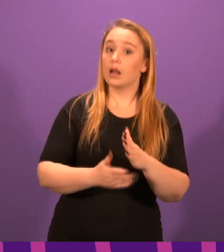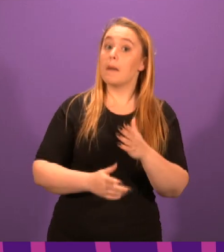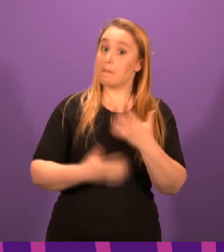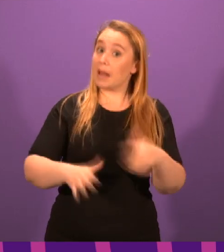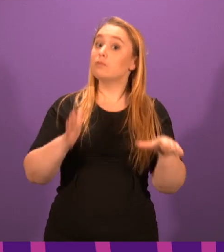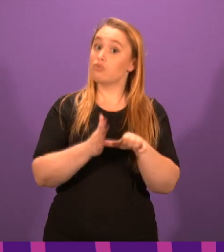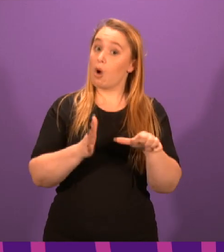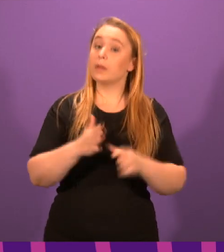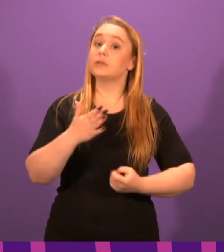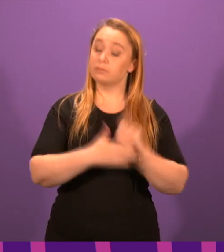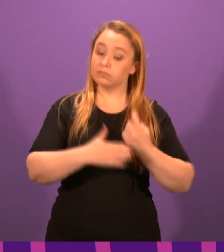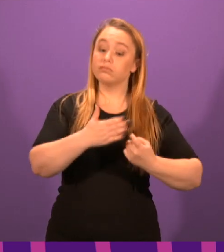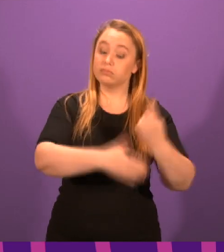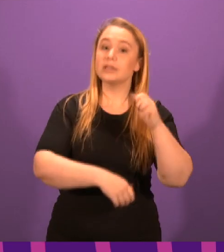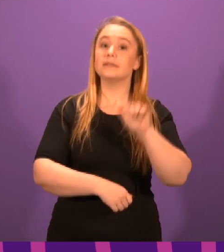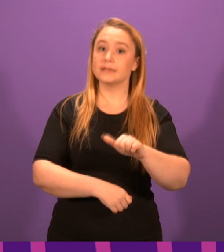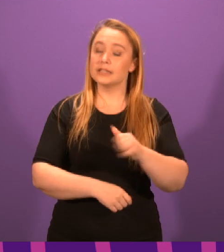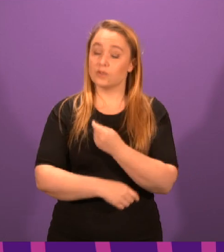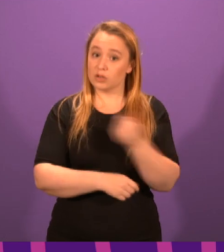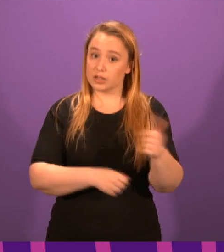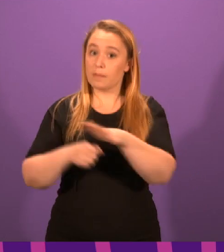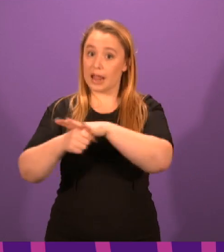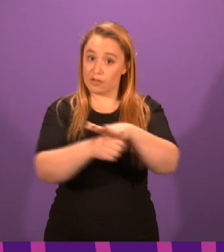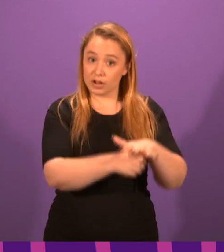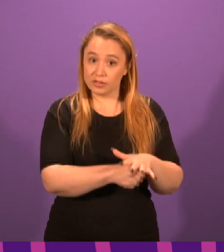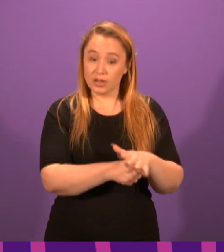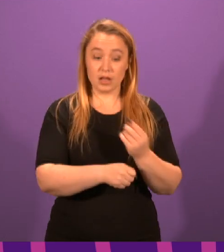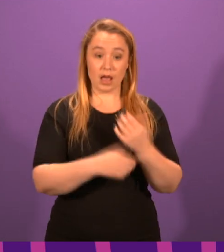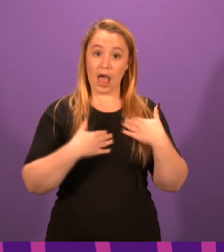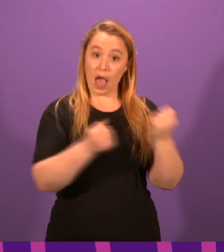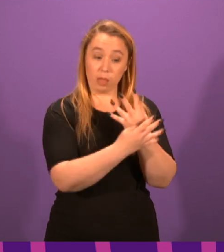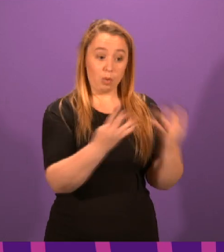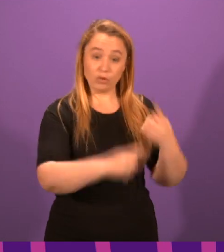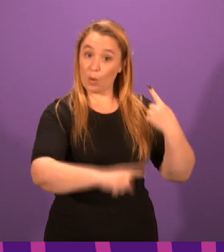problems in a number of areas, some of which boards have acted quickly to resolve and some